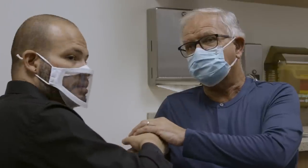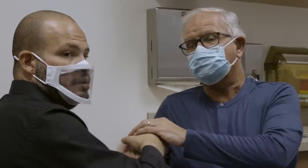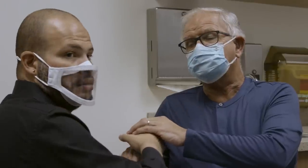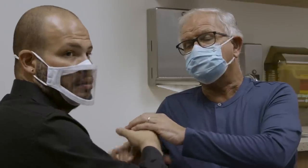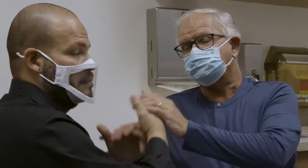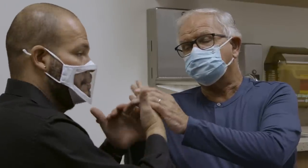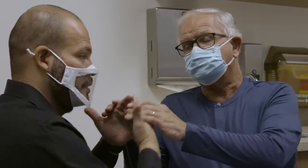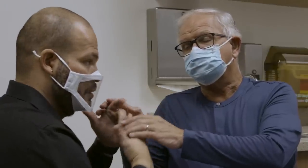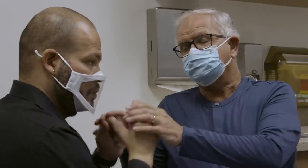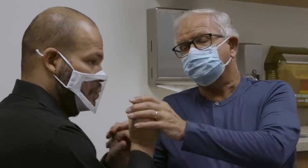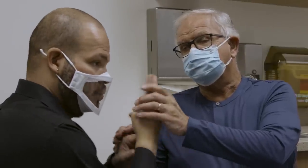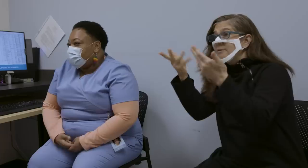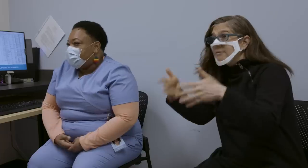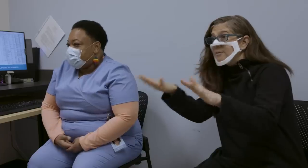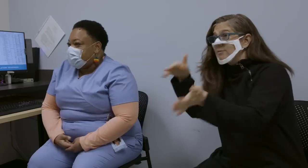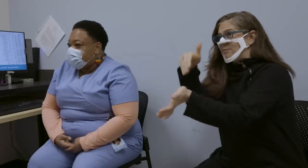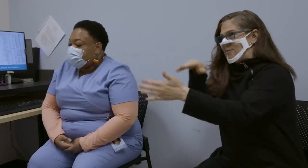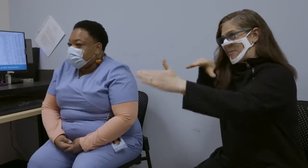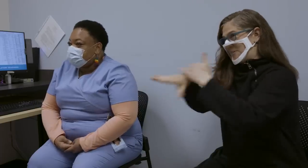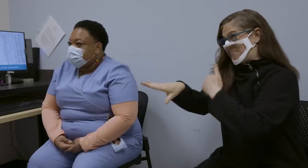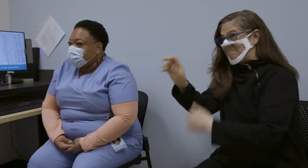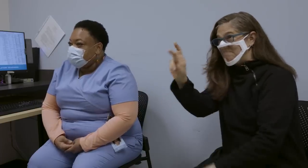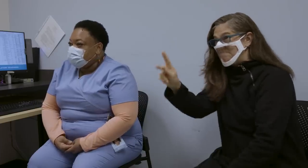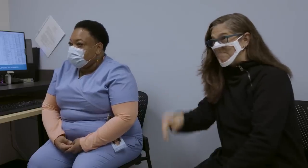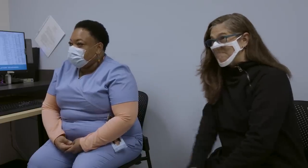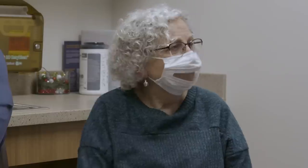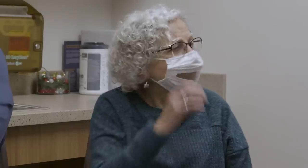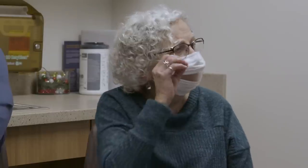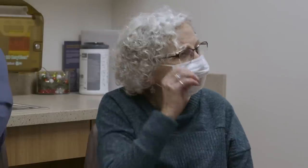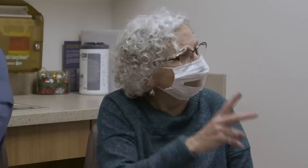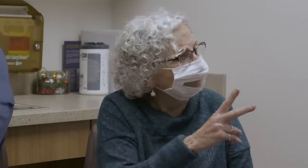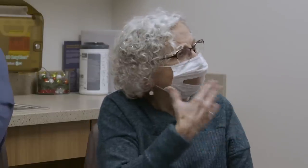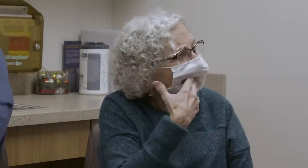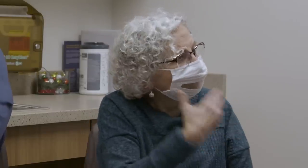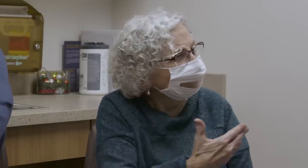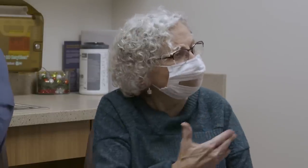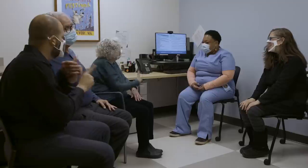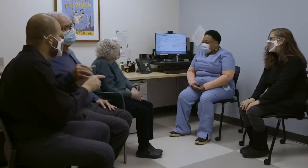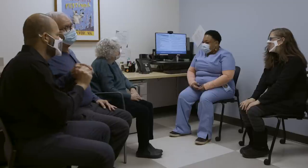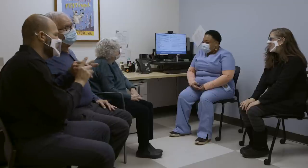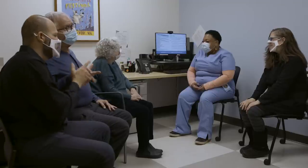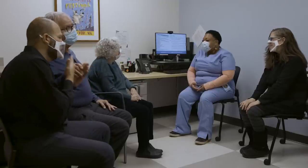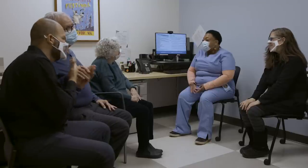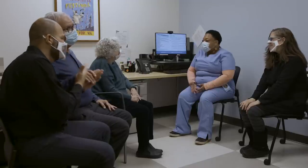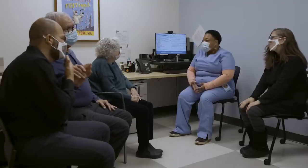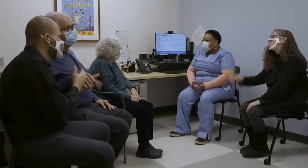And then the doctor will be in to see you. Describe what you are doing before and after each procedure to keep the patient fully informed.